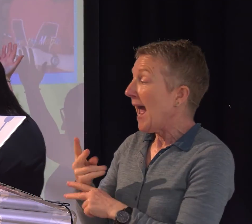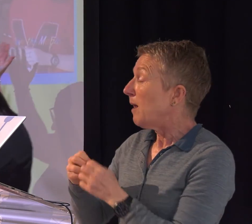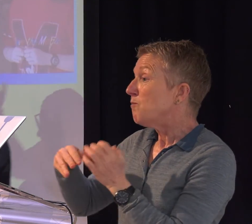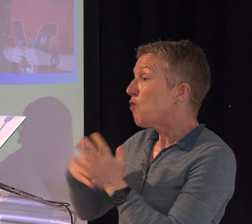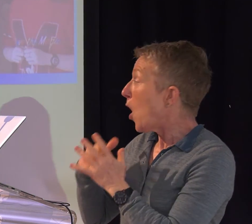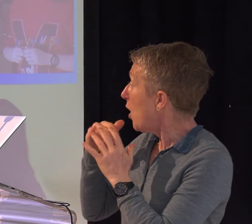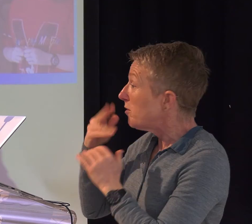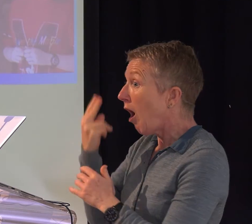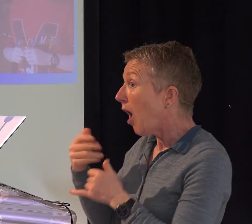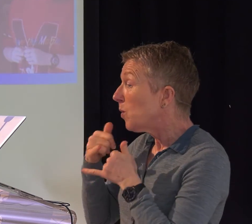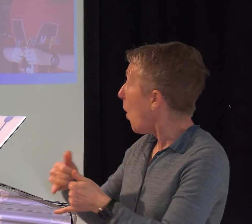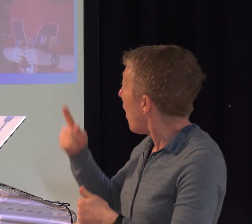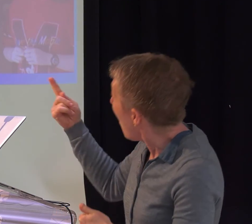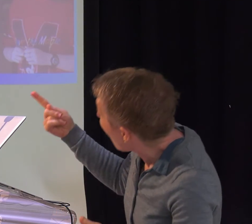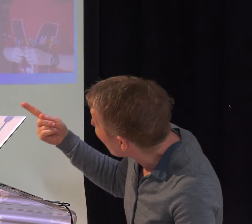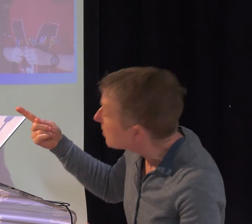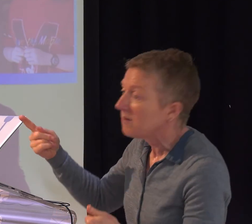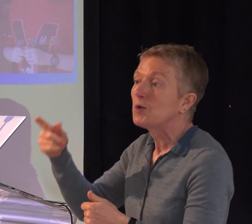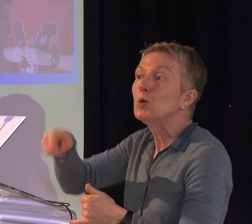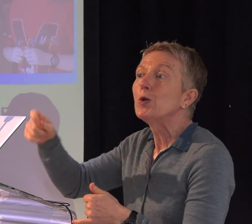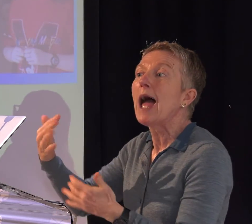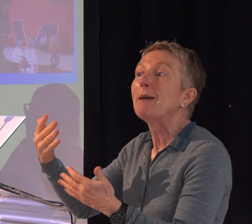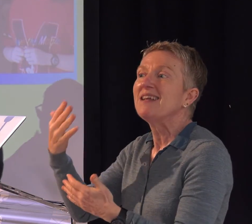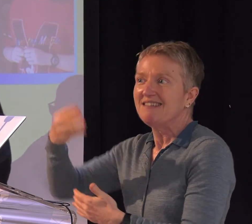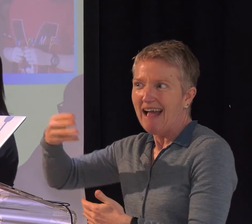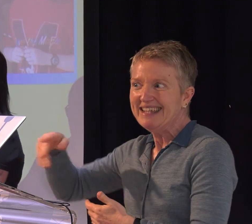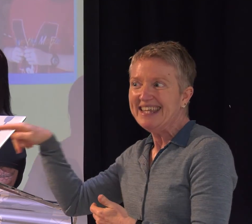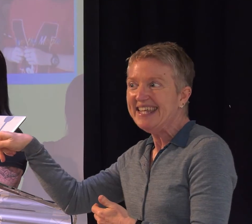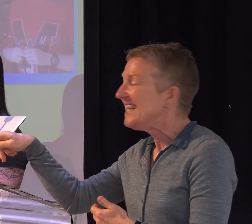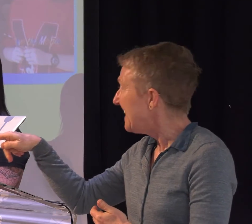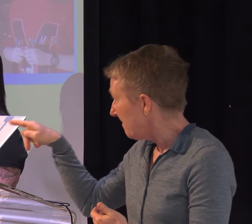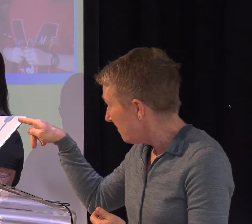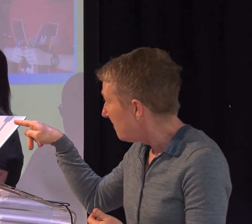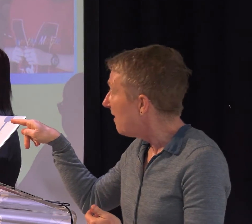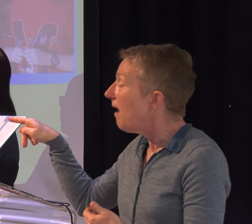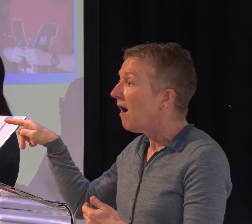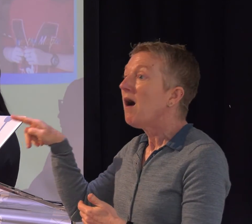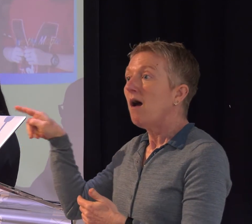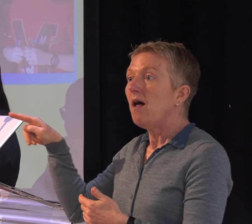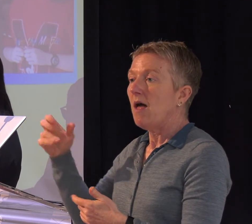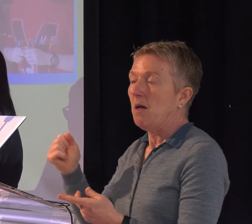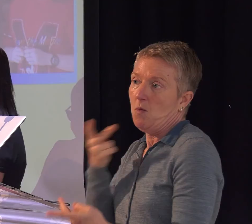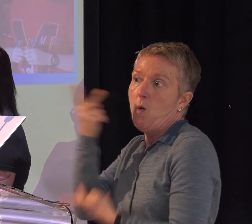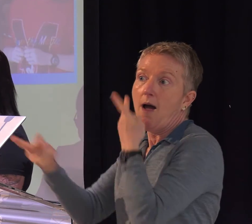who you can see in the two pictures just here. And these students took part in choir who performed at De Montfort Hall.